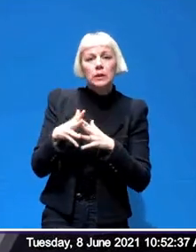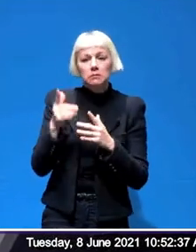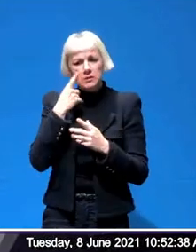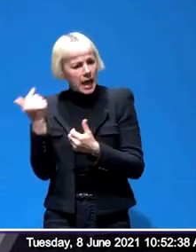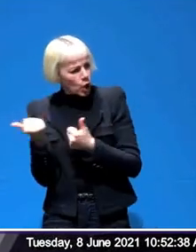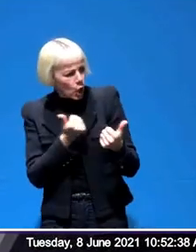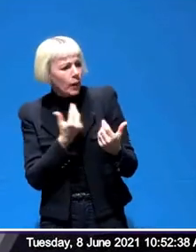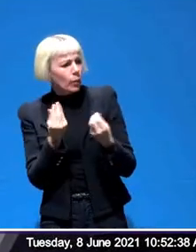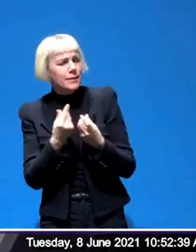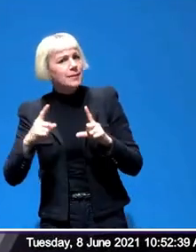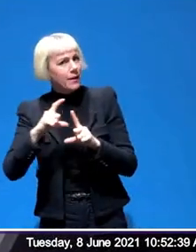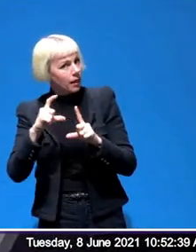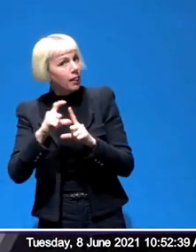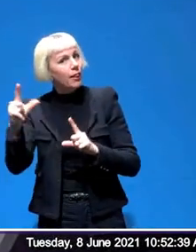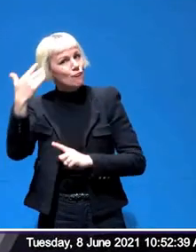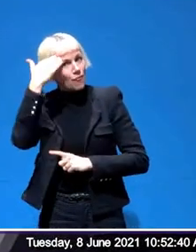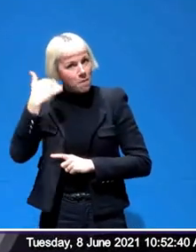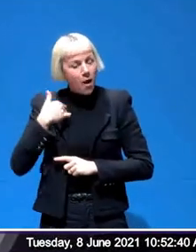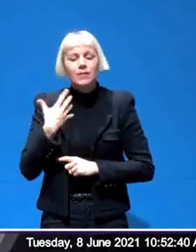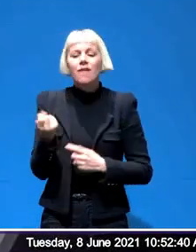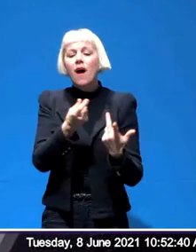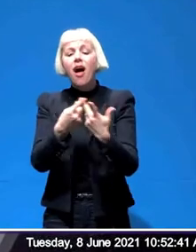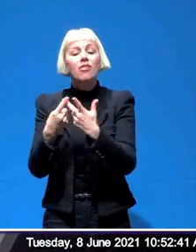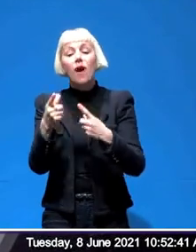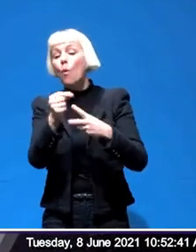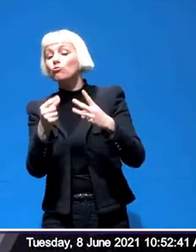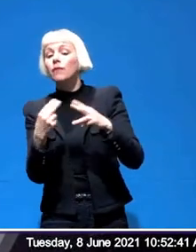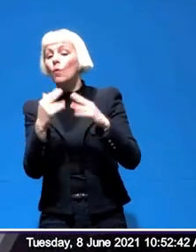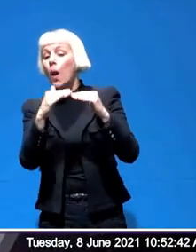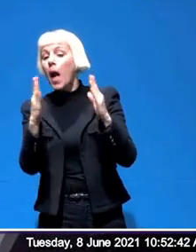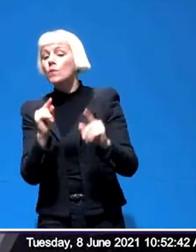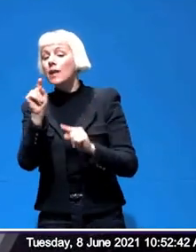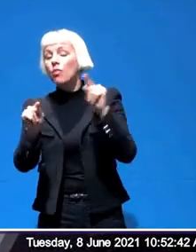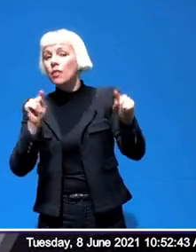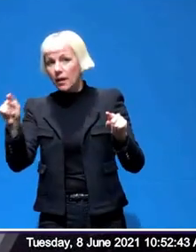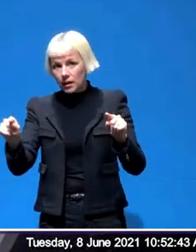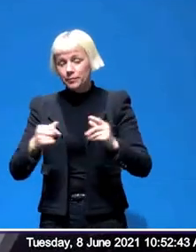and she reminded us about alternative accommodation options that might be available to Daniel.